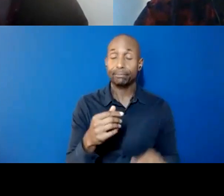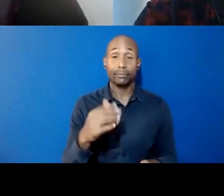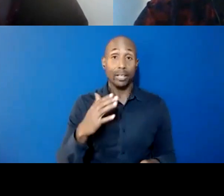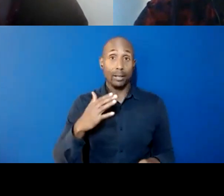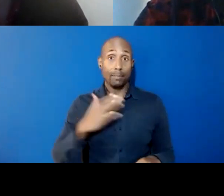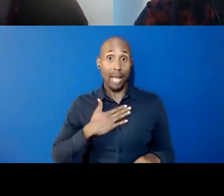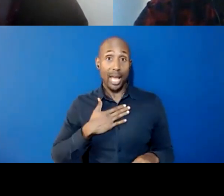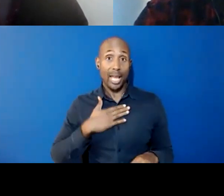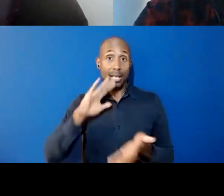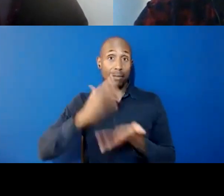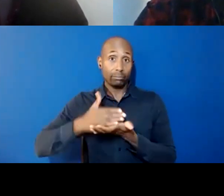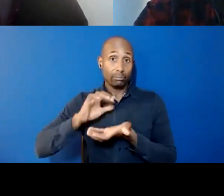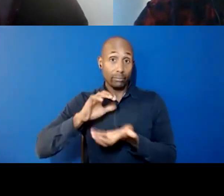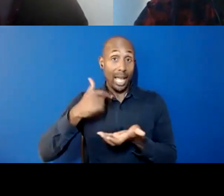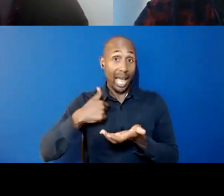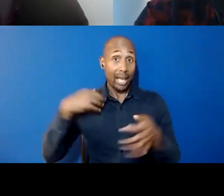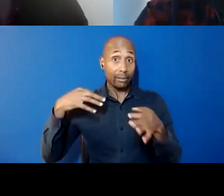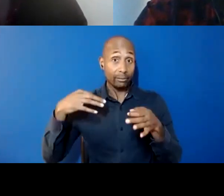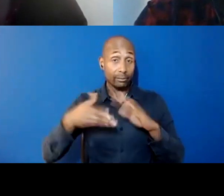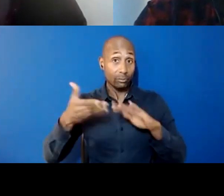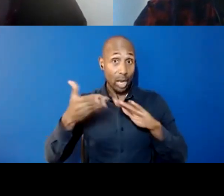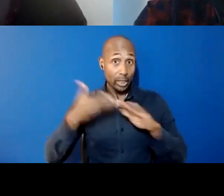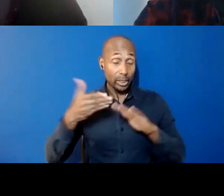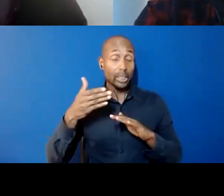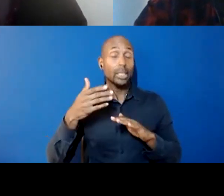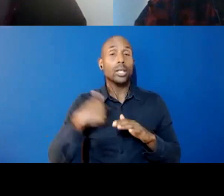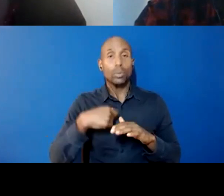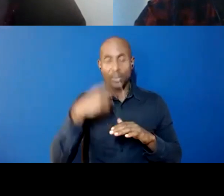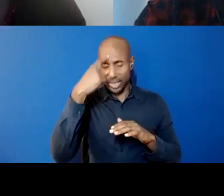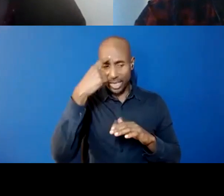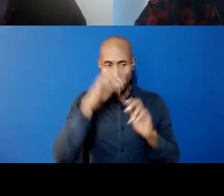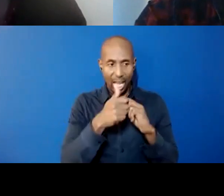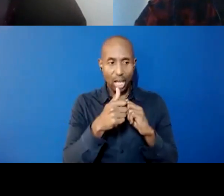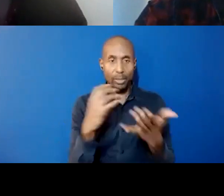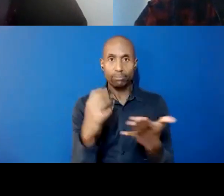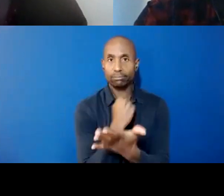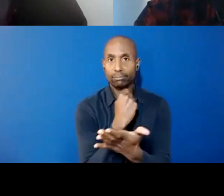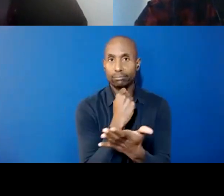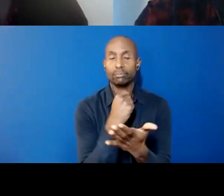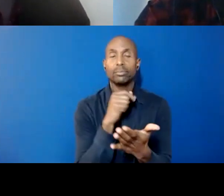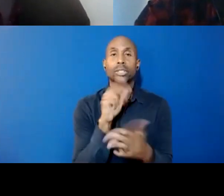at how we can really leverage this virtual component of collaborating with international